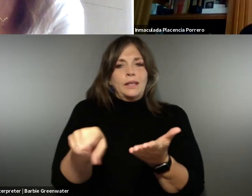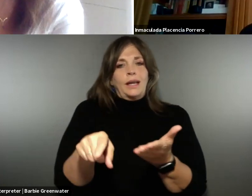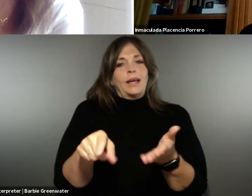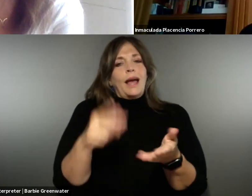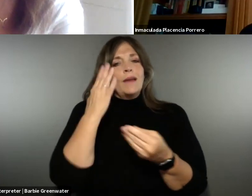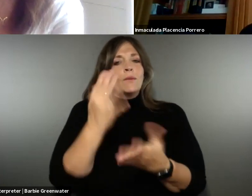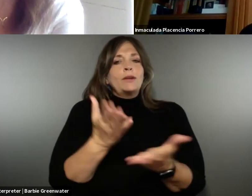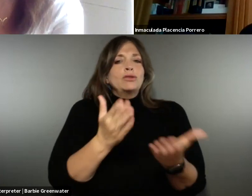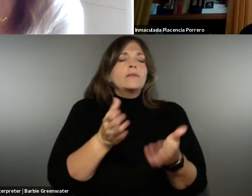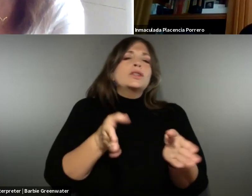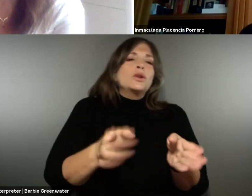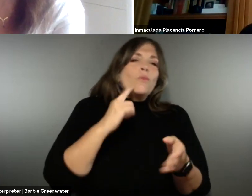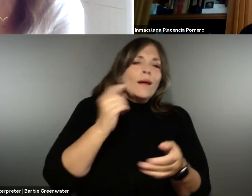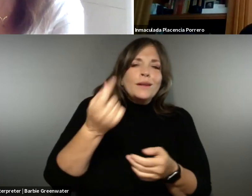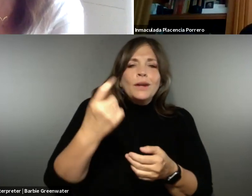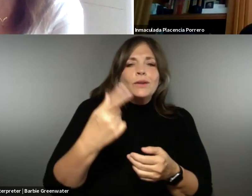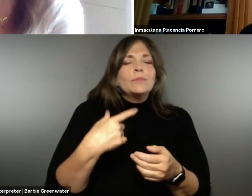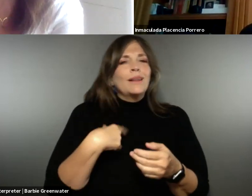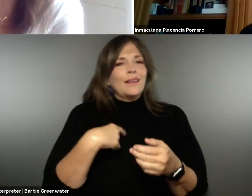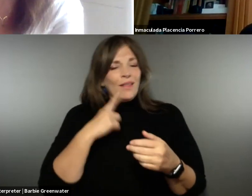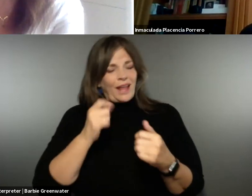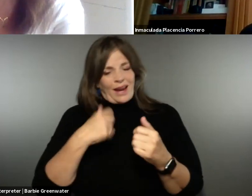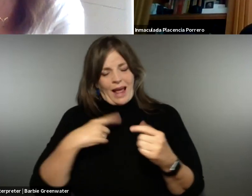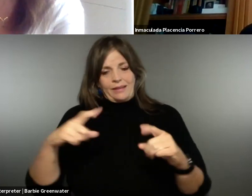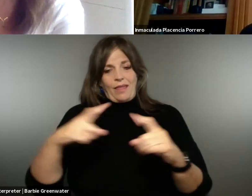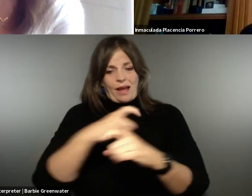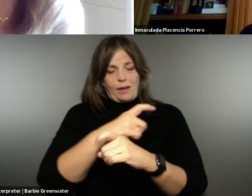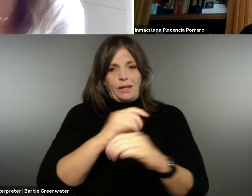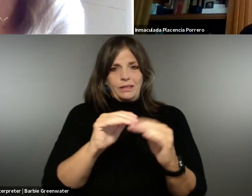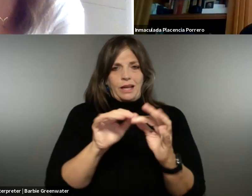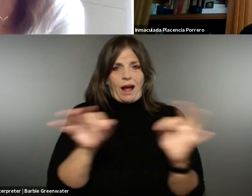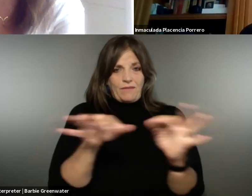service, on the consumer banking service in is a